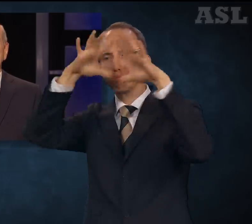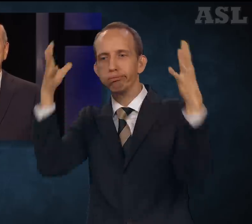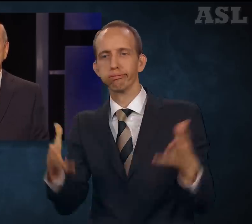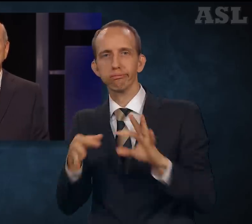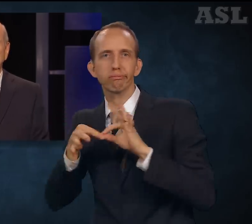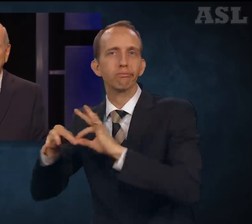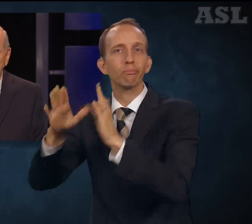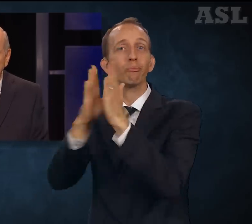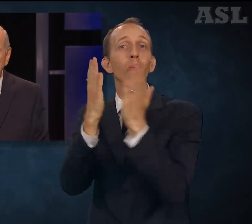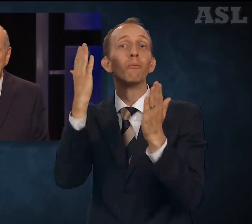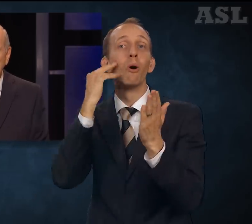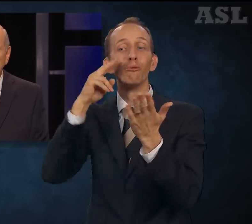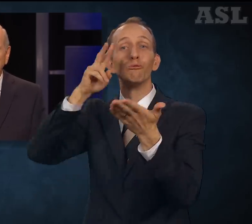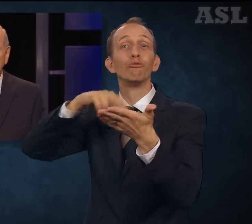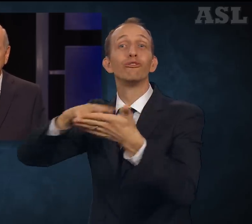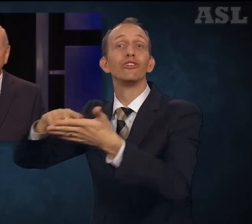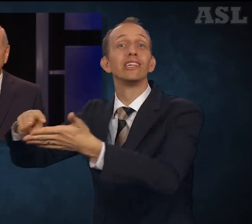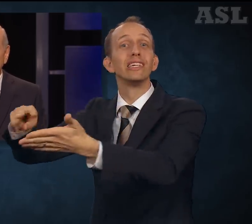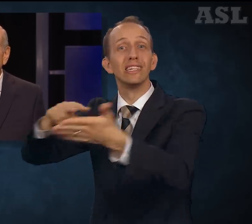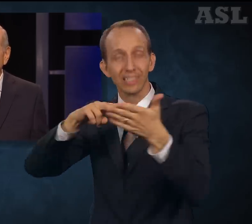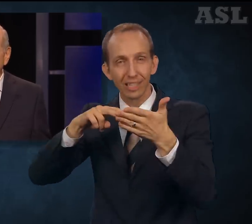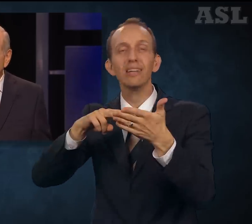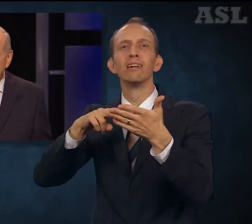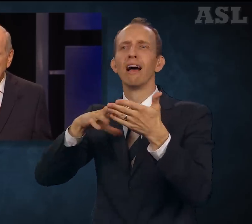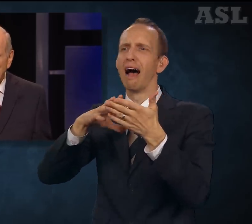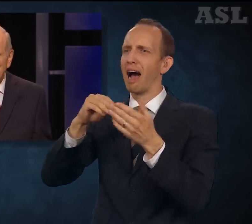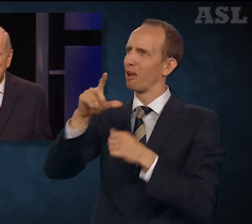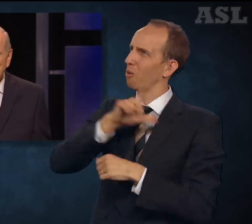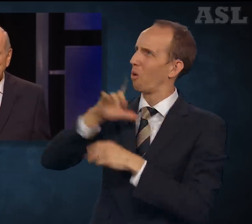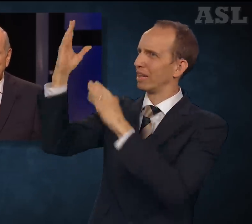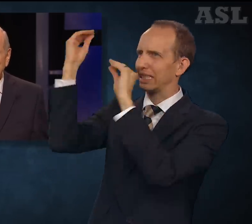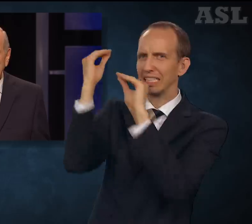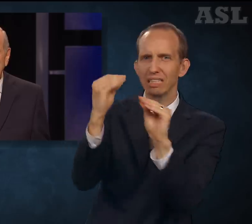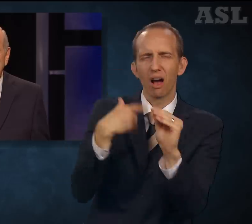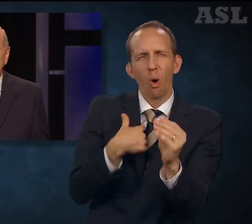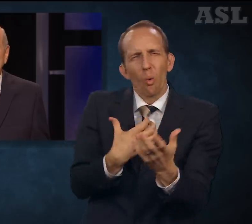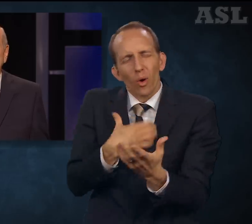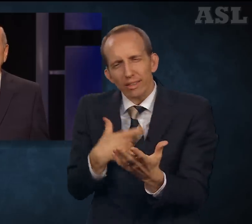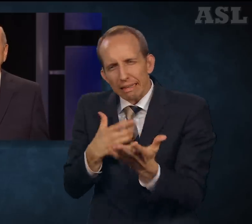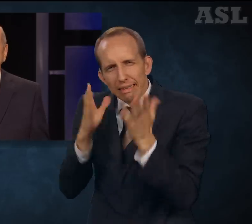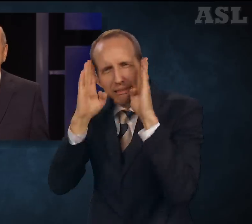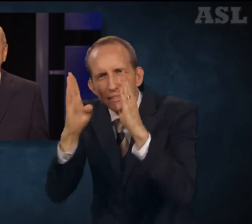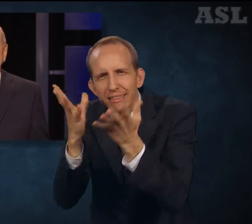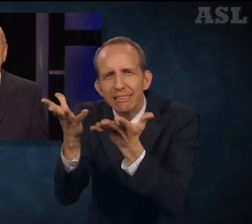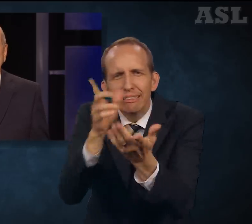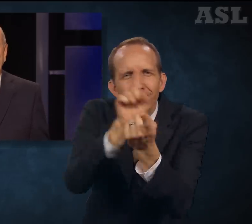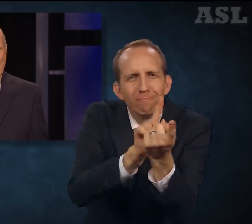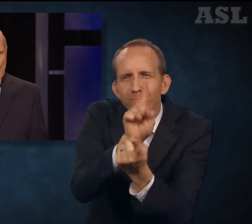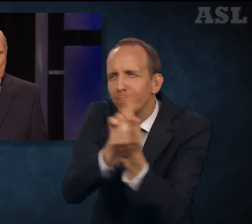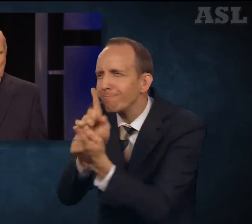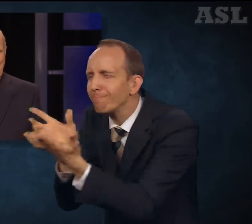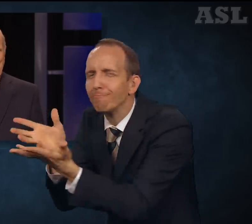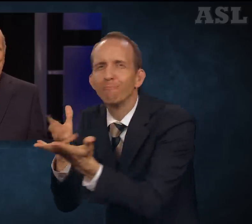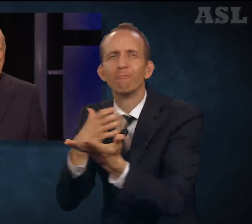AS YOU READ DAILY FROM THE BOOK